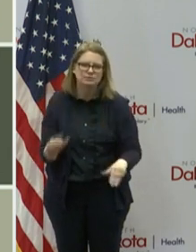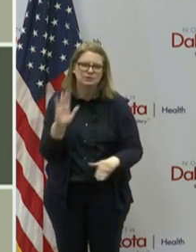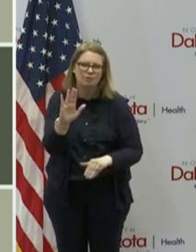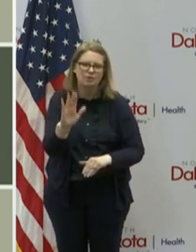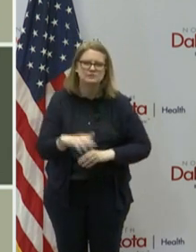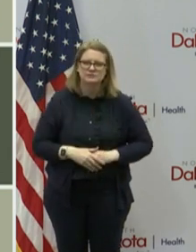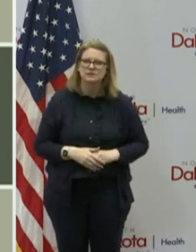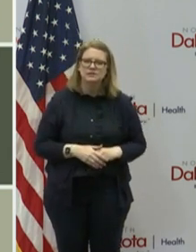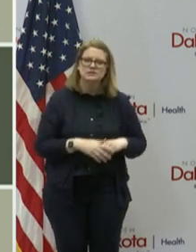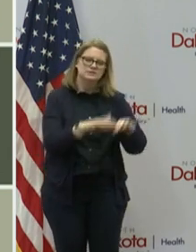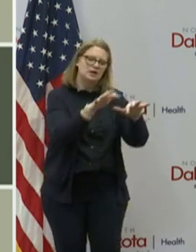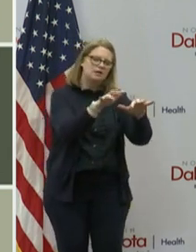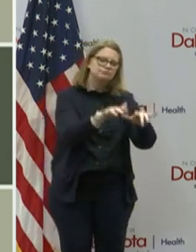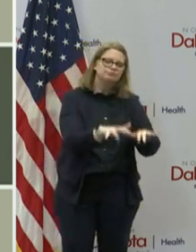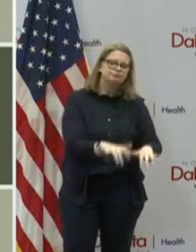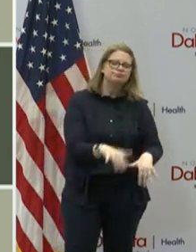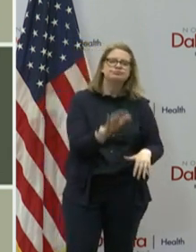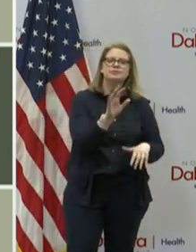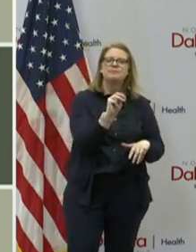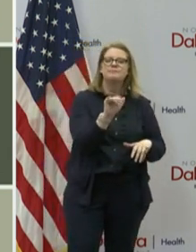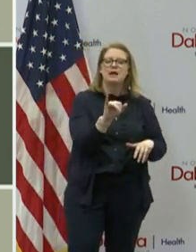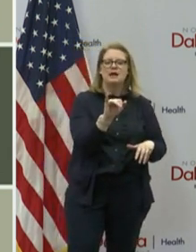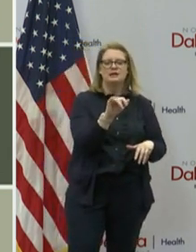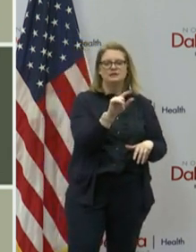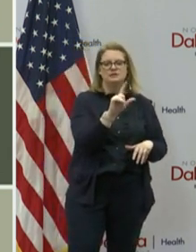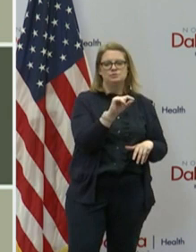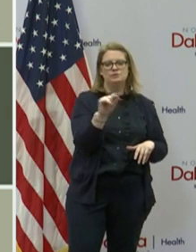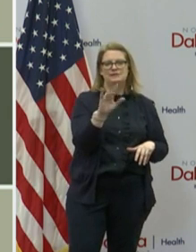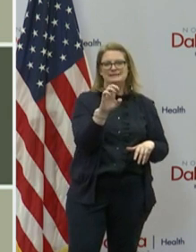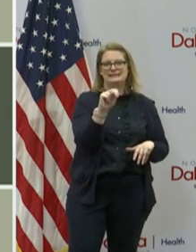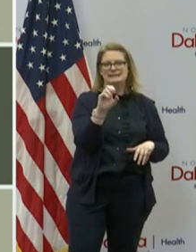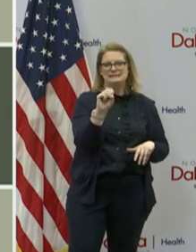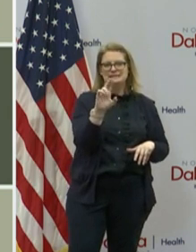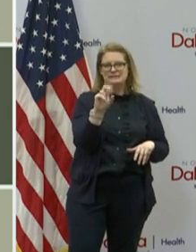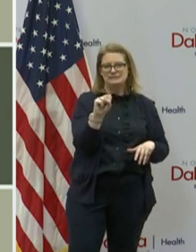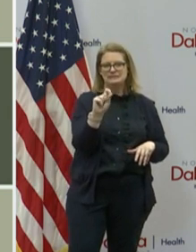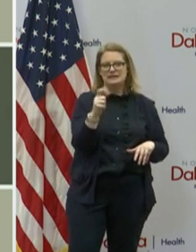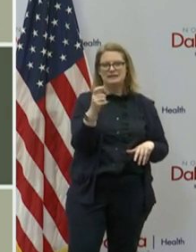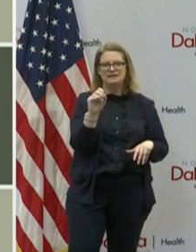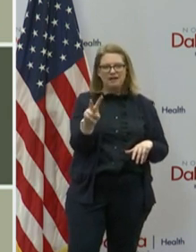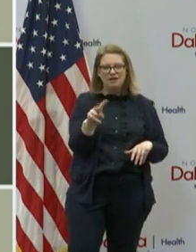CAN GET IT DONE ONLINE AND IT'S ONE PER HOUSEHOLD, SO IF YOUR HOUSEHOLD HAS NOT COMPLETED ONE